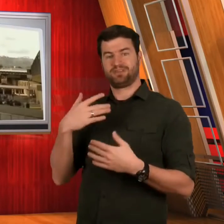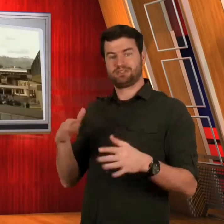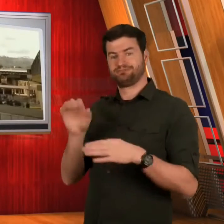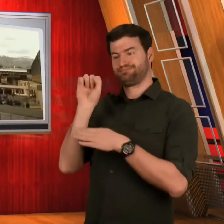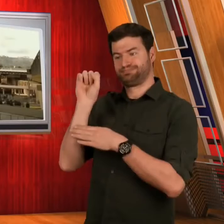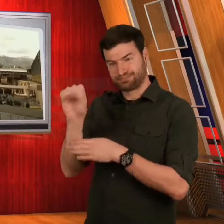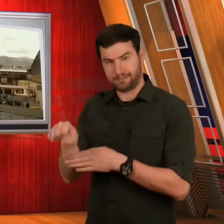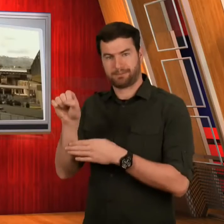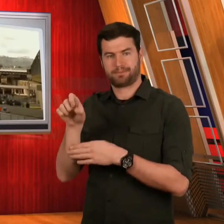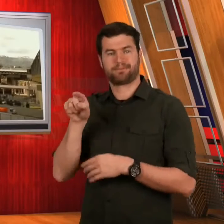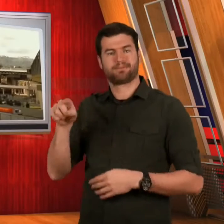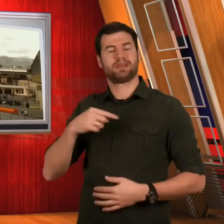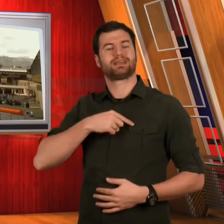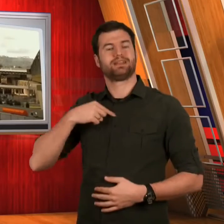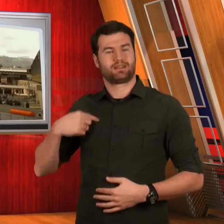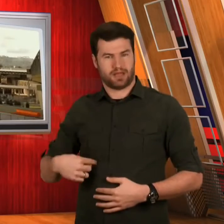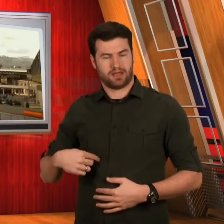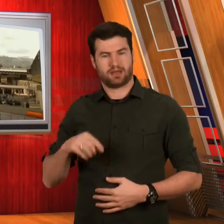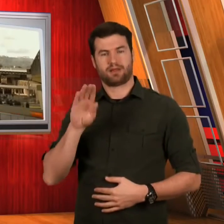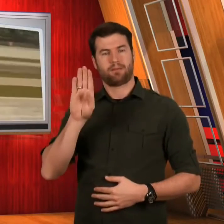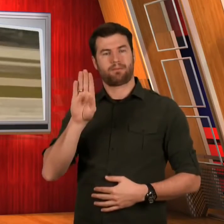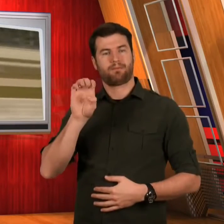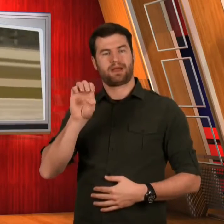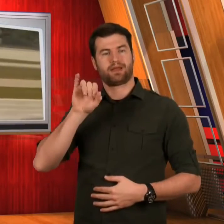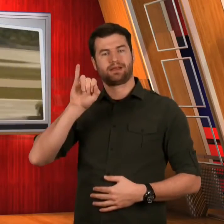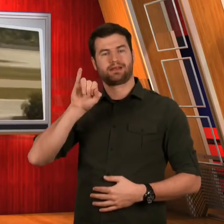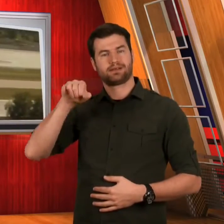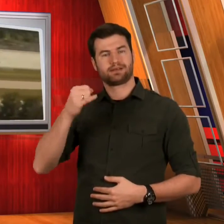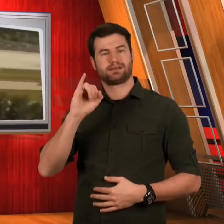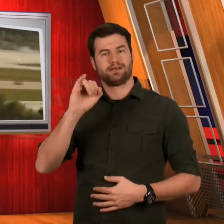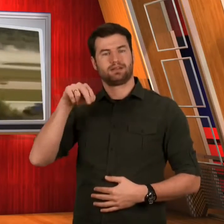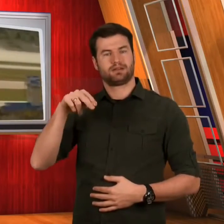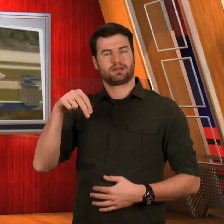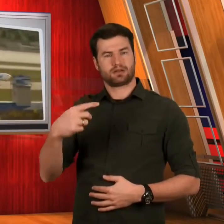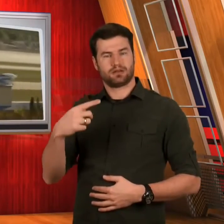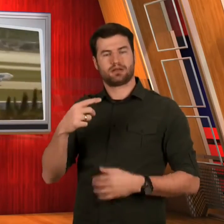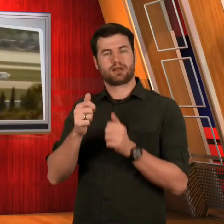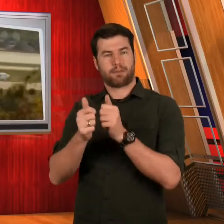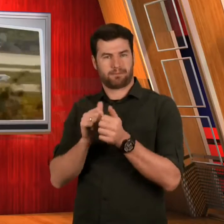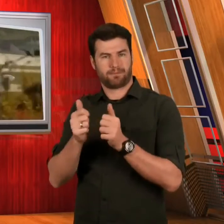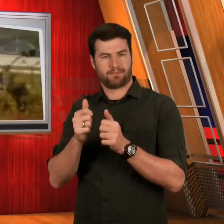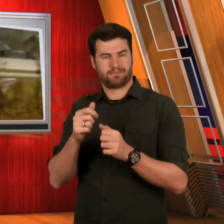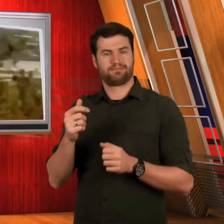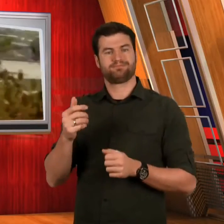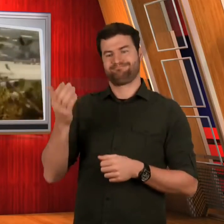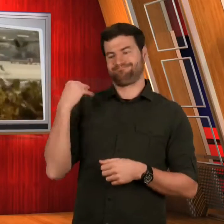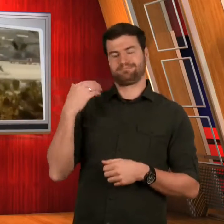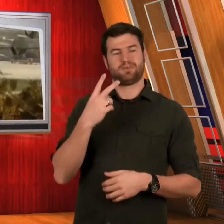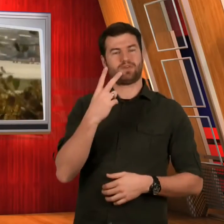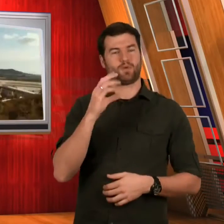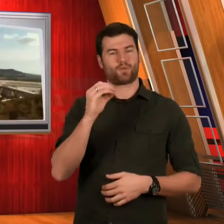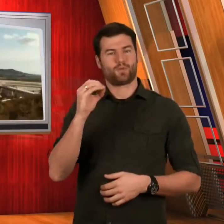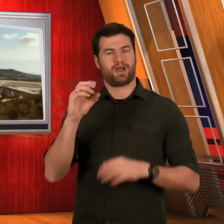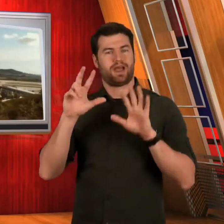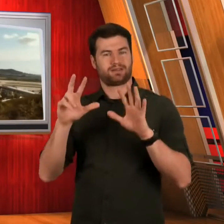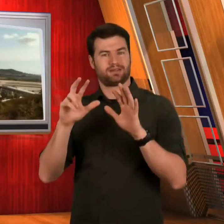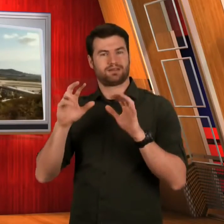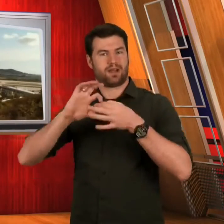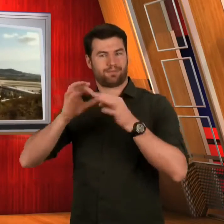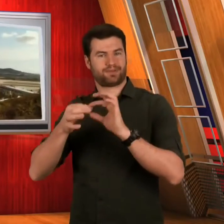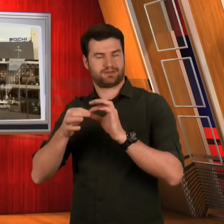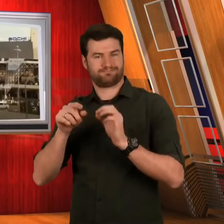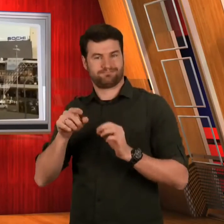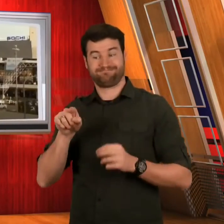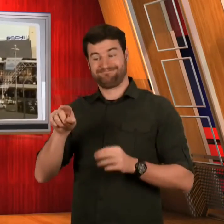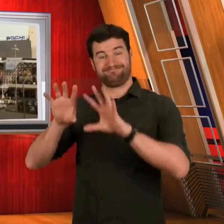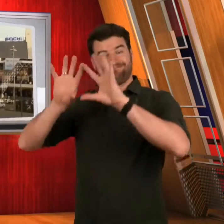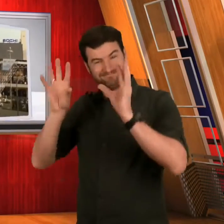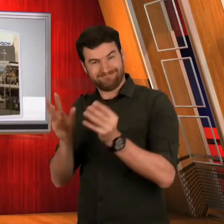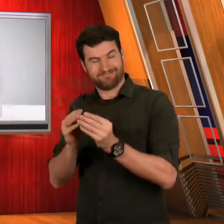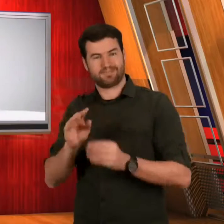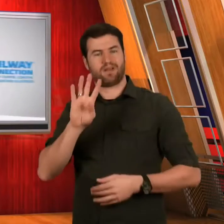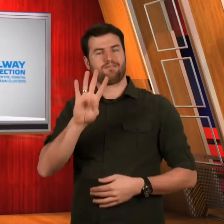beating even the Beijing Summer Games